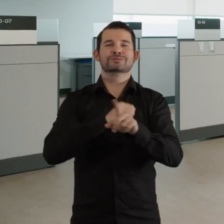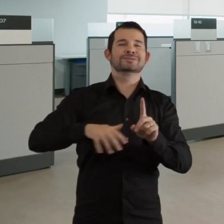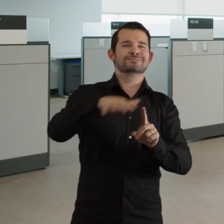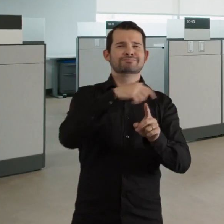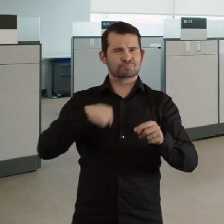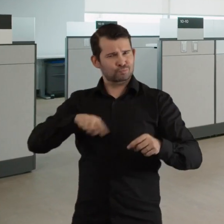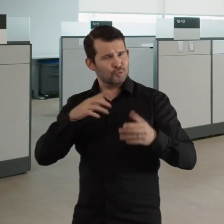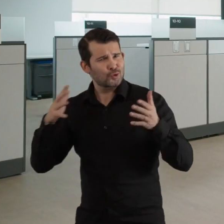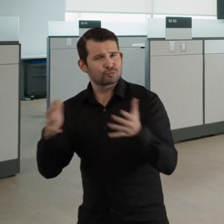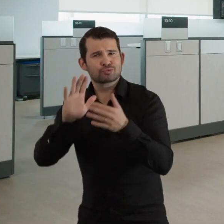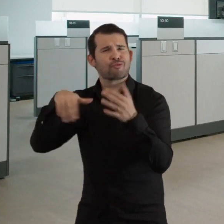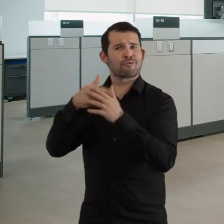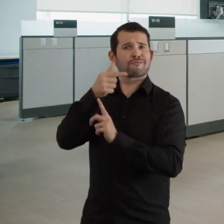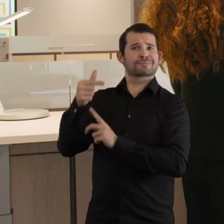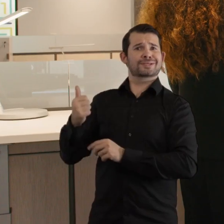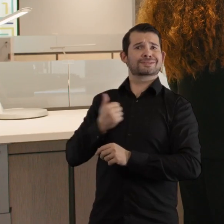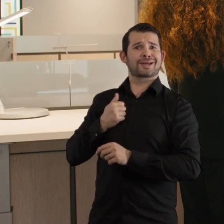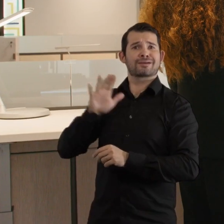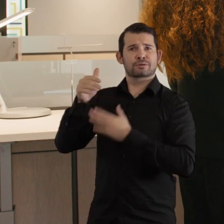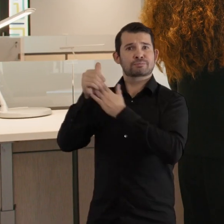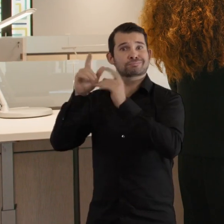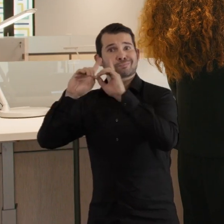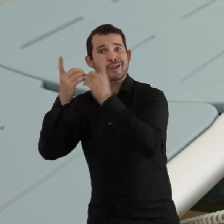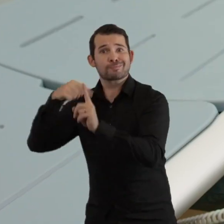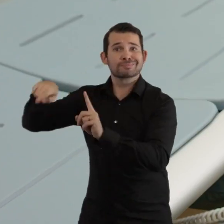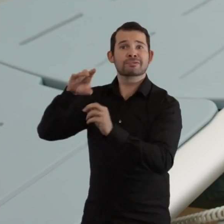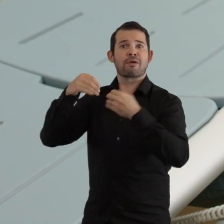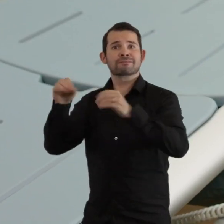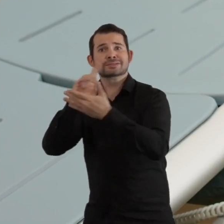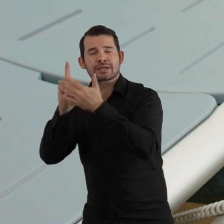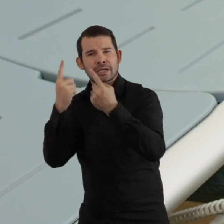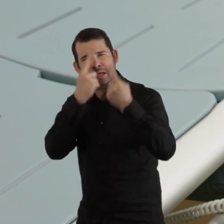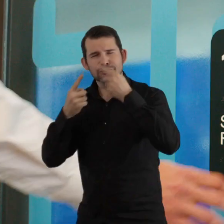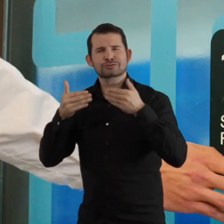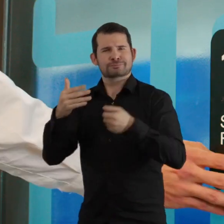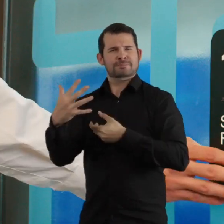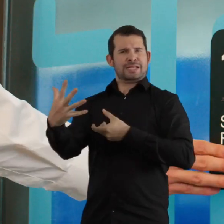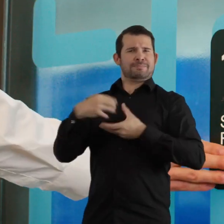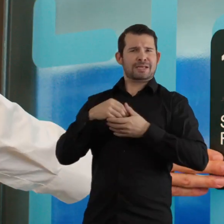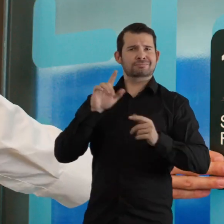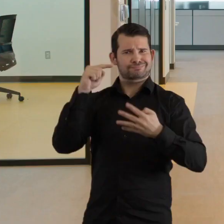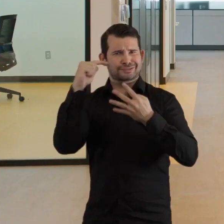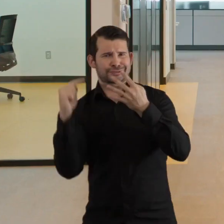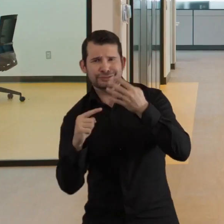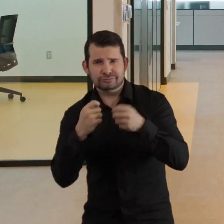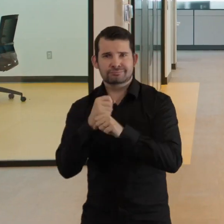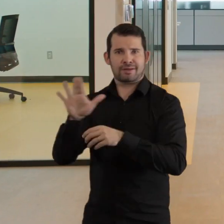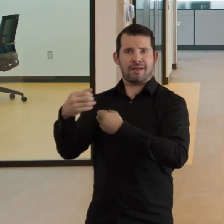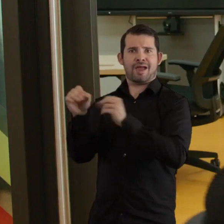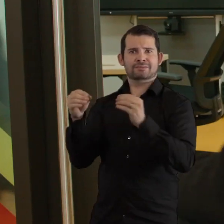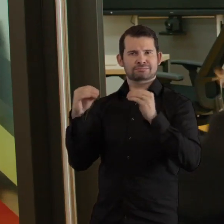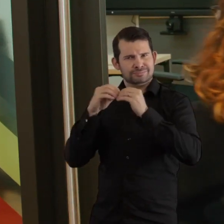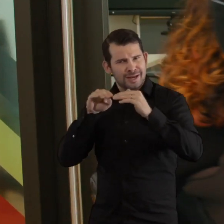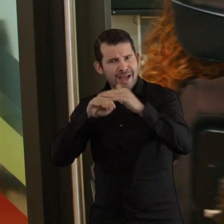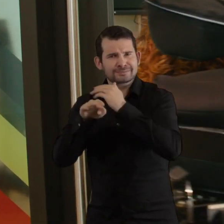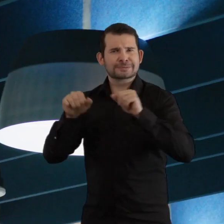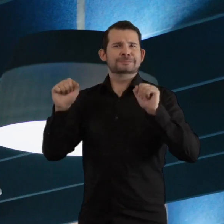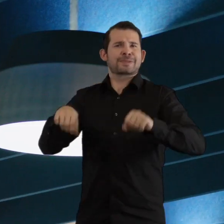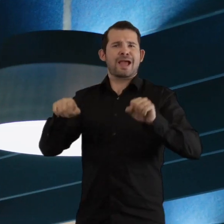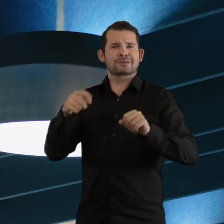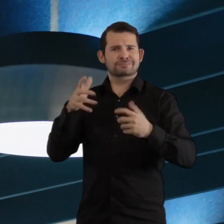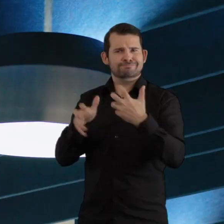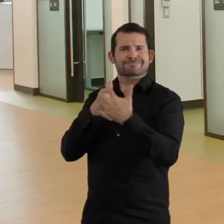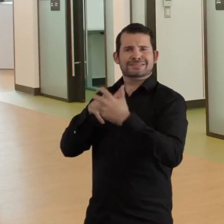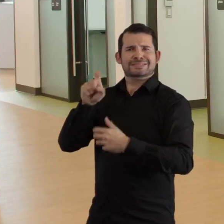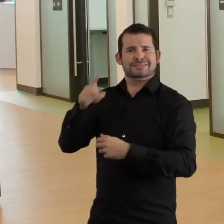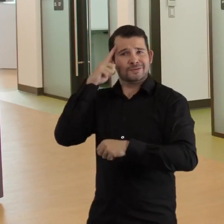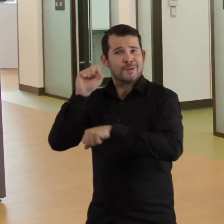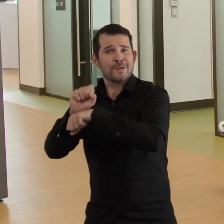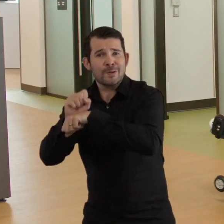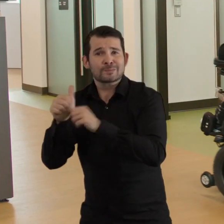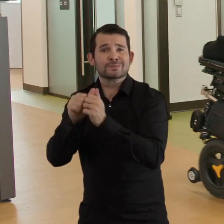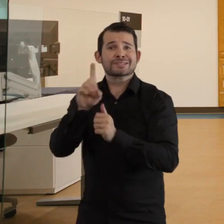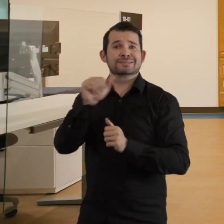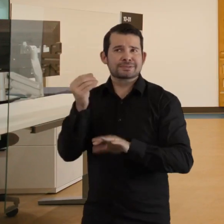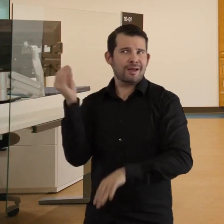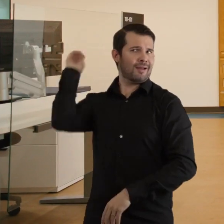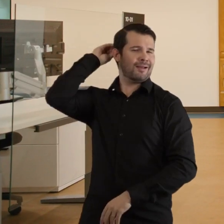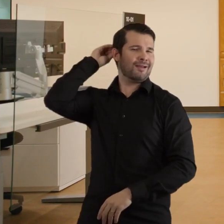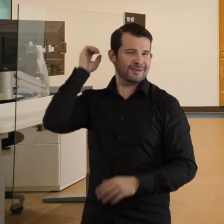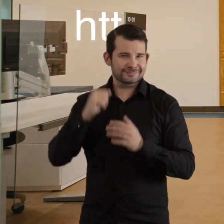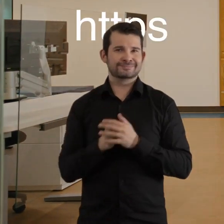We encourage all Government of Canada department leads and office designers to consider implementing these features to make their offices as accessible as possible with the needs of employees with disabilities in mind.